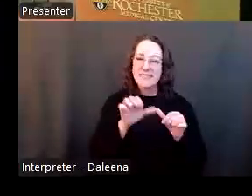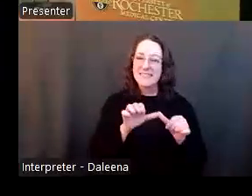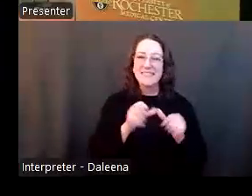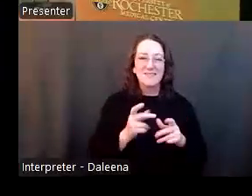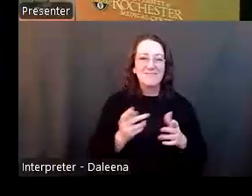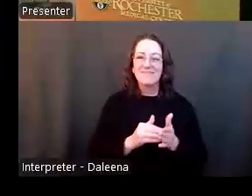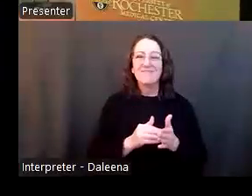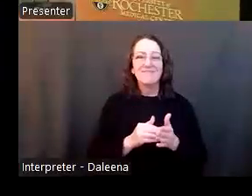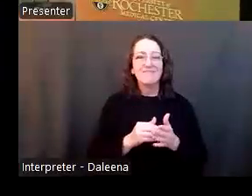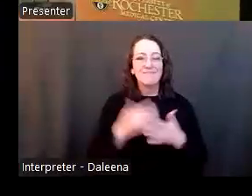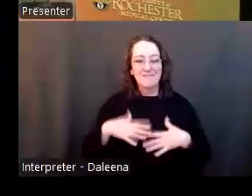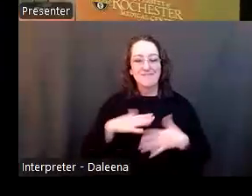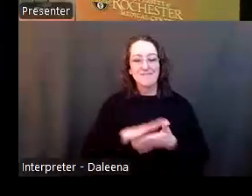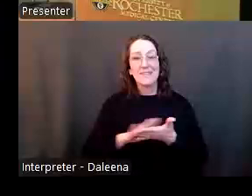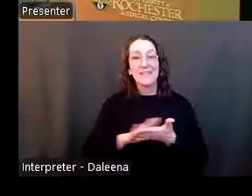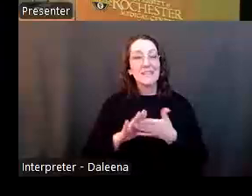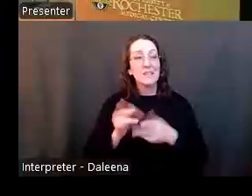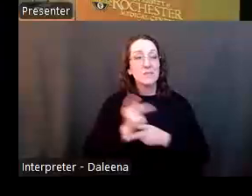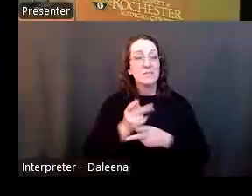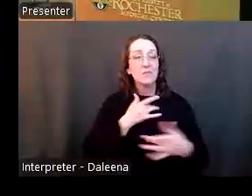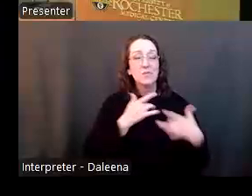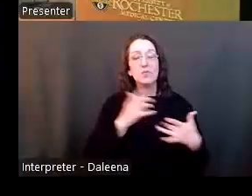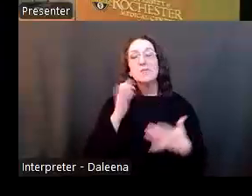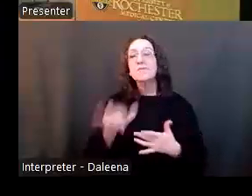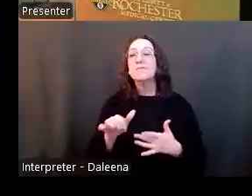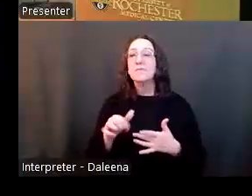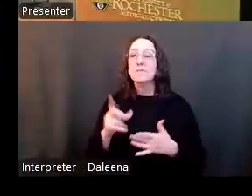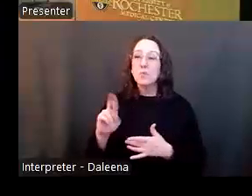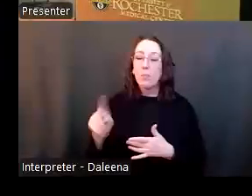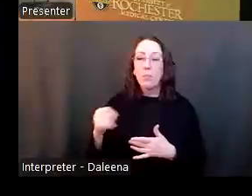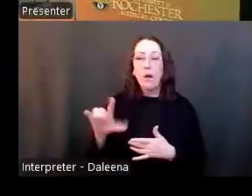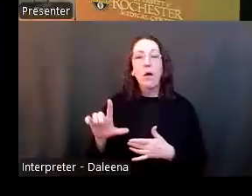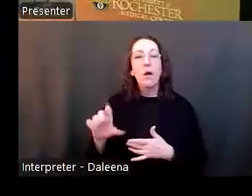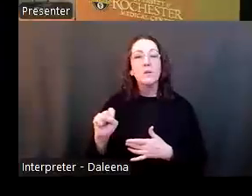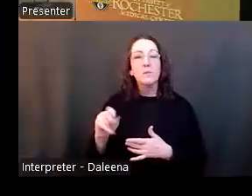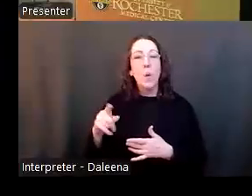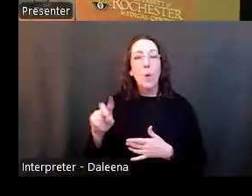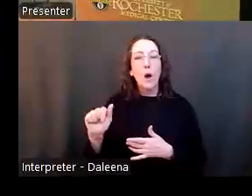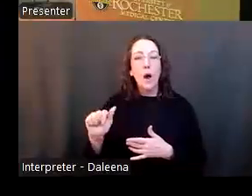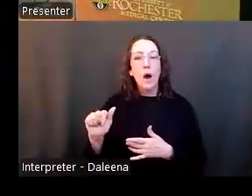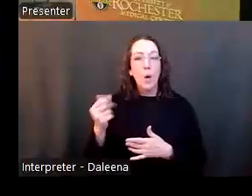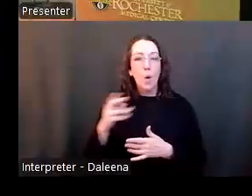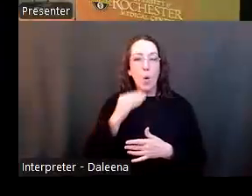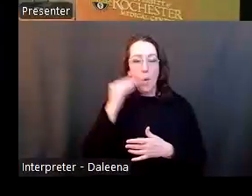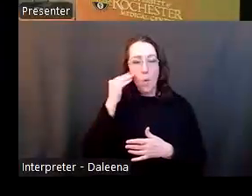the patients facility he was in one of the depal spoa homes um with the PCP and uh the PCP would